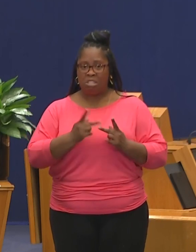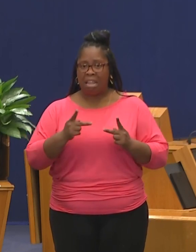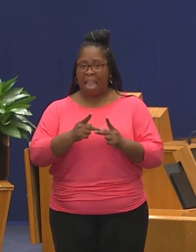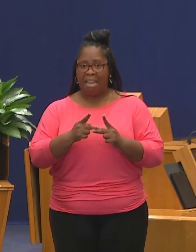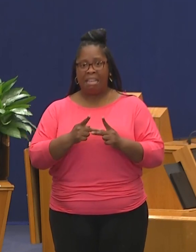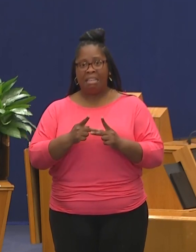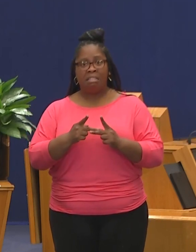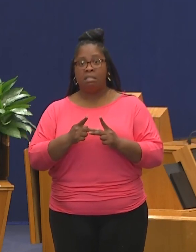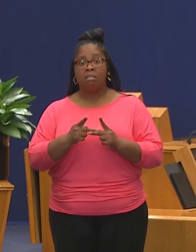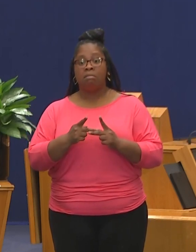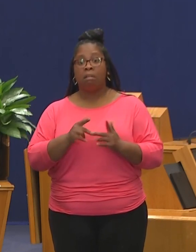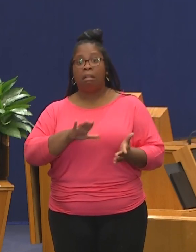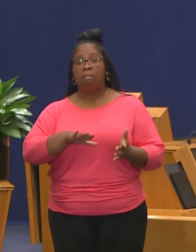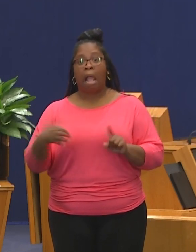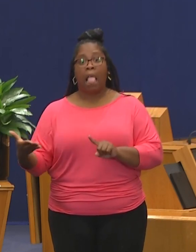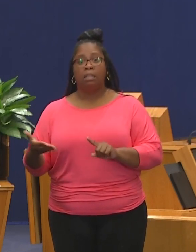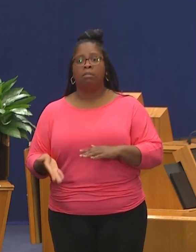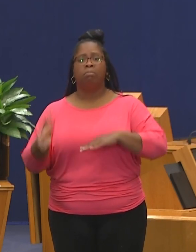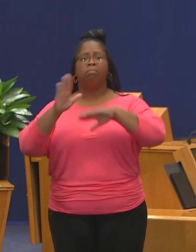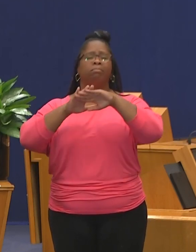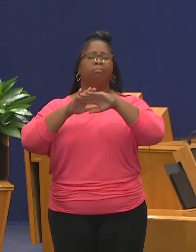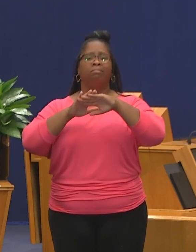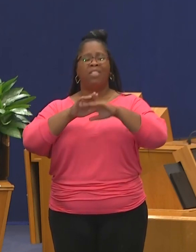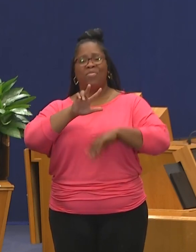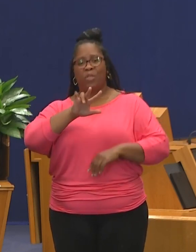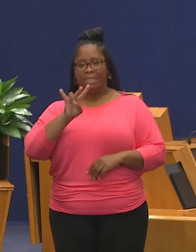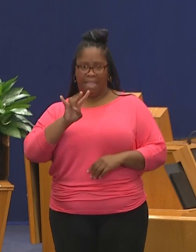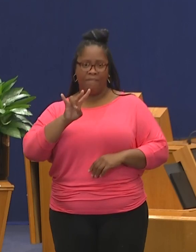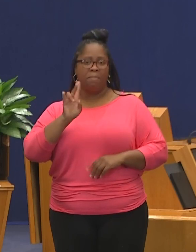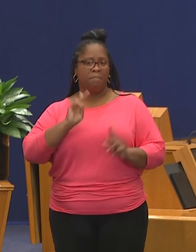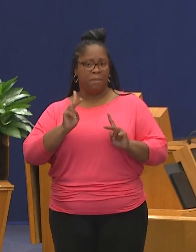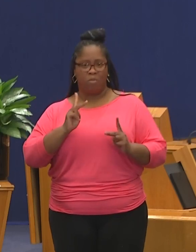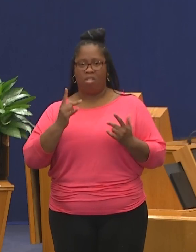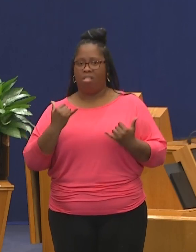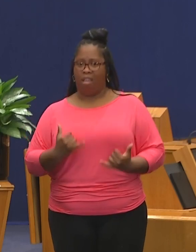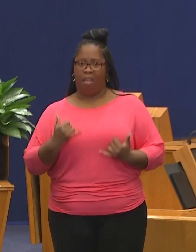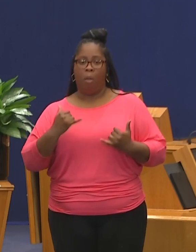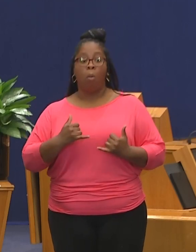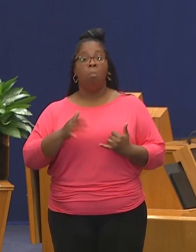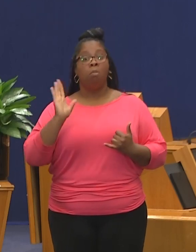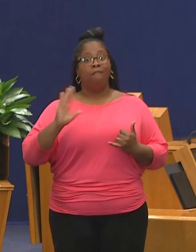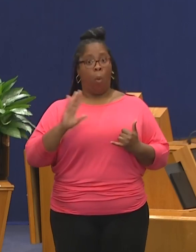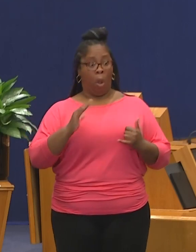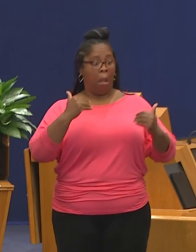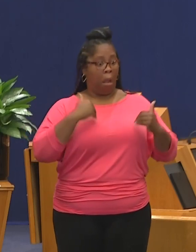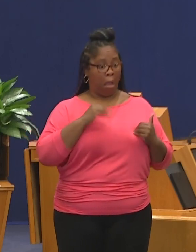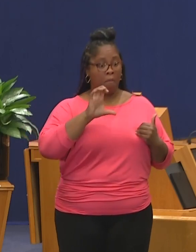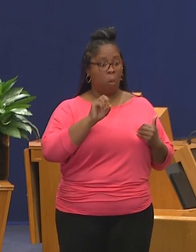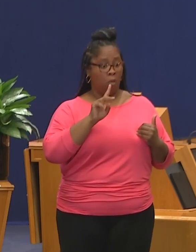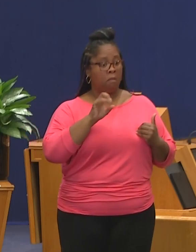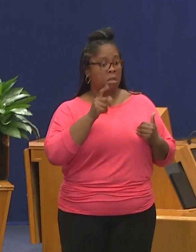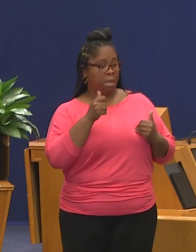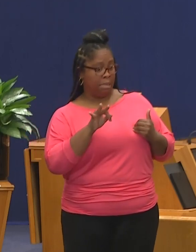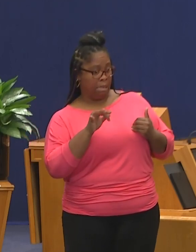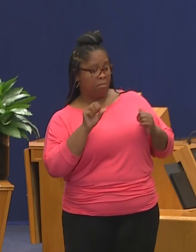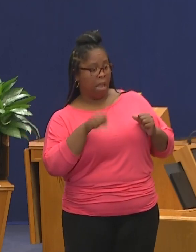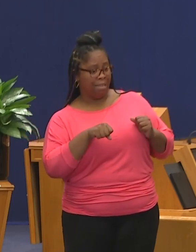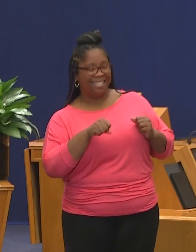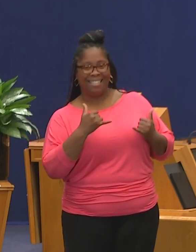THAT IN OUR INSTITUTIONAL SETTINGS, THE NUMBER OF DEATHS HAS ALSO RISEN TO 37 RESIDENTS